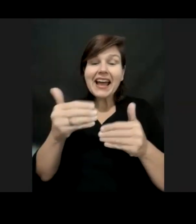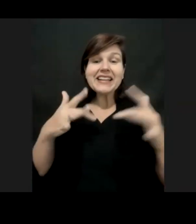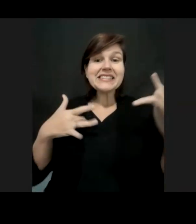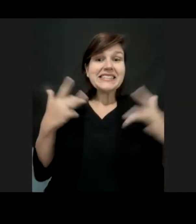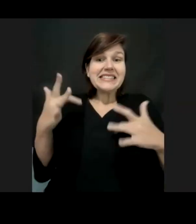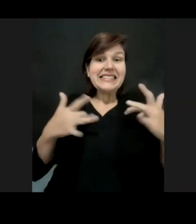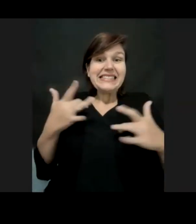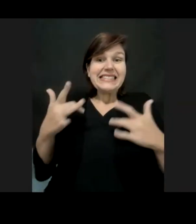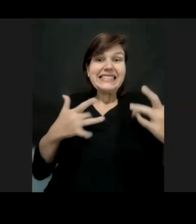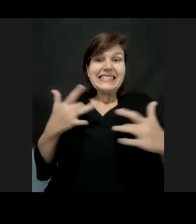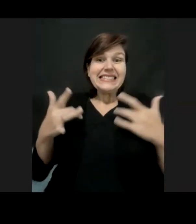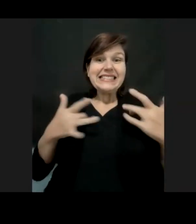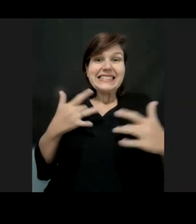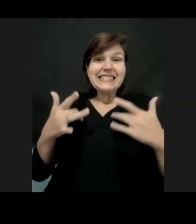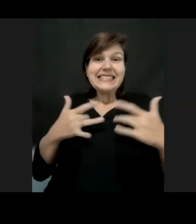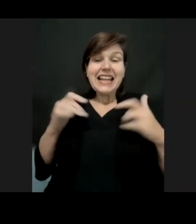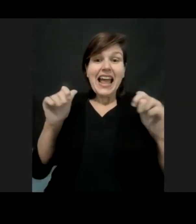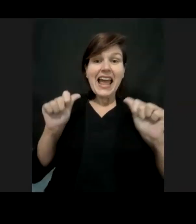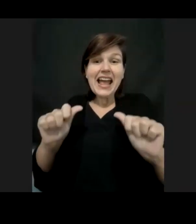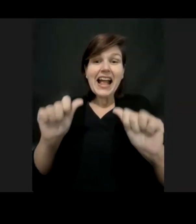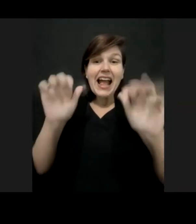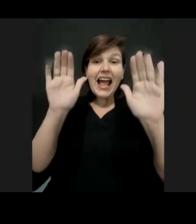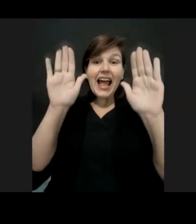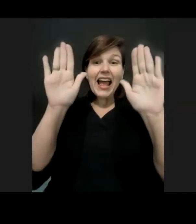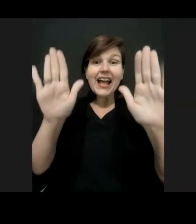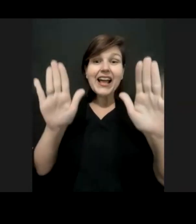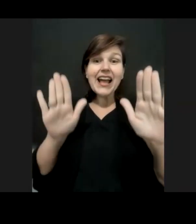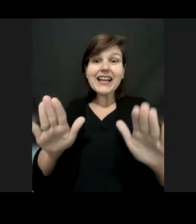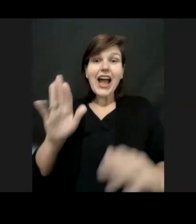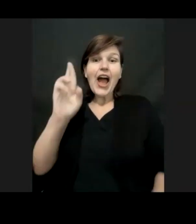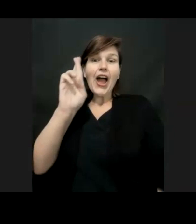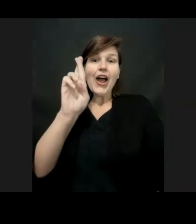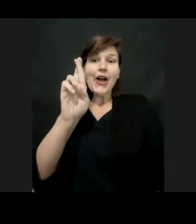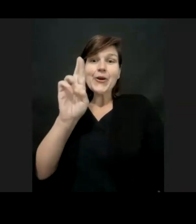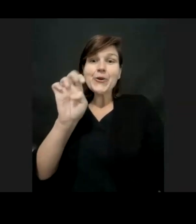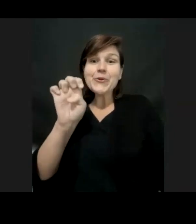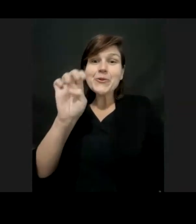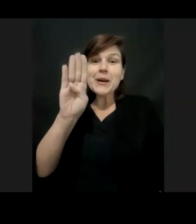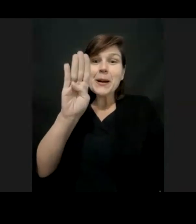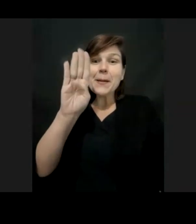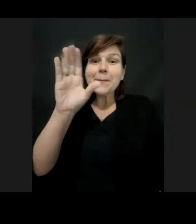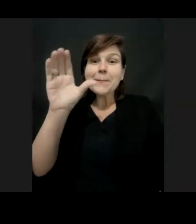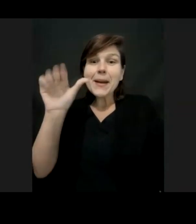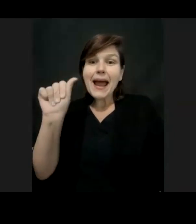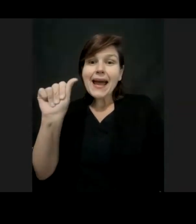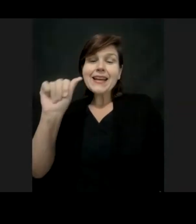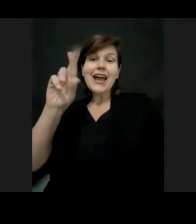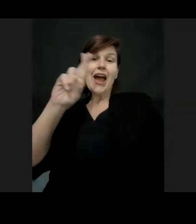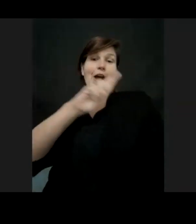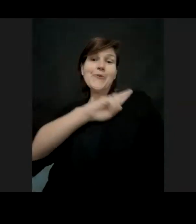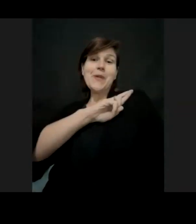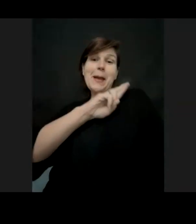It’s only the incredible Rebecca! Ha! Hello, Rebecca. Your turn…